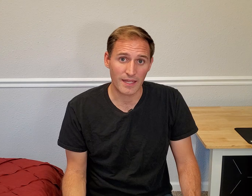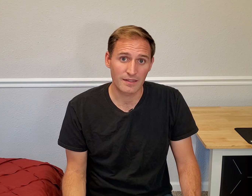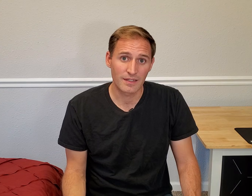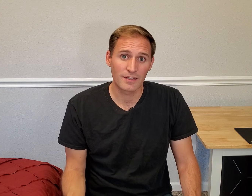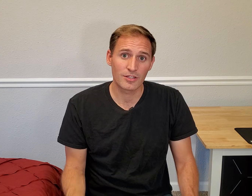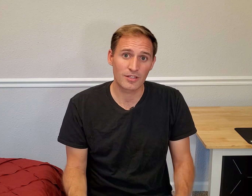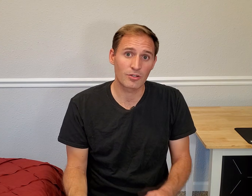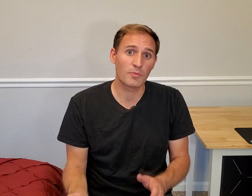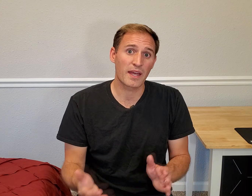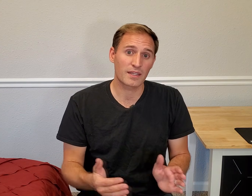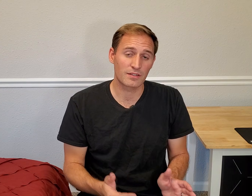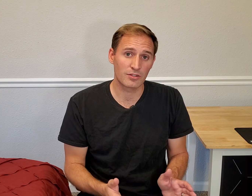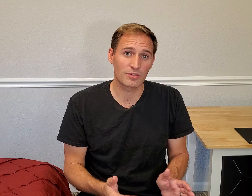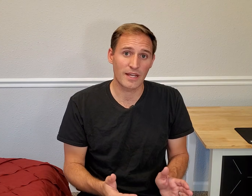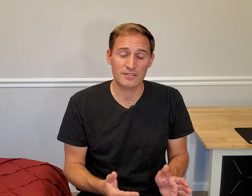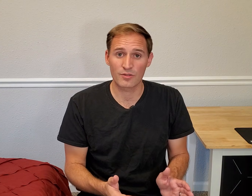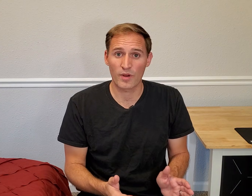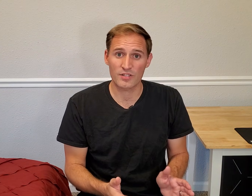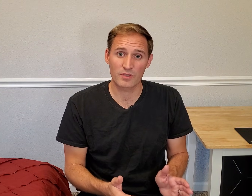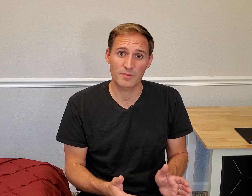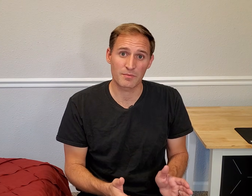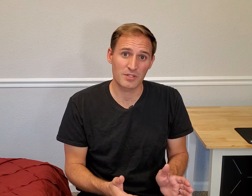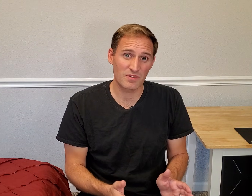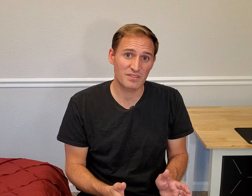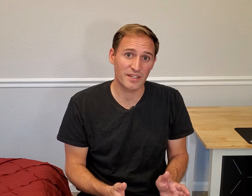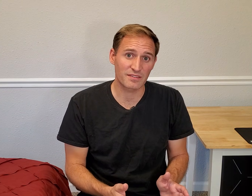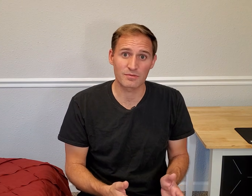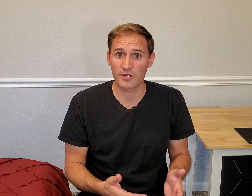you can go back and you can actually watch one of my previous lessons where I